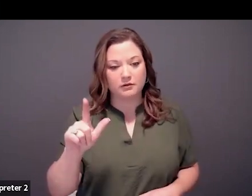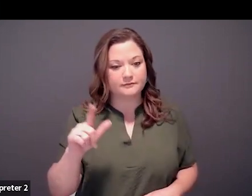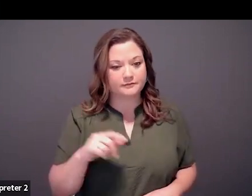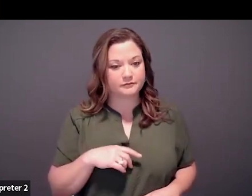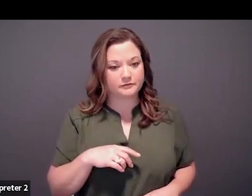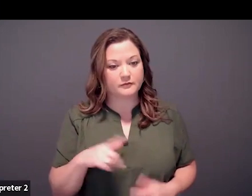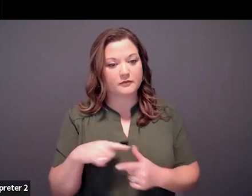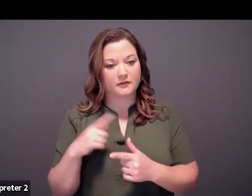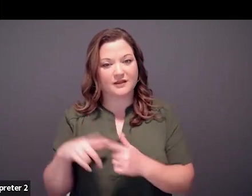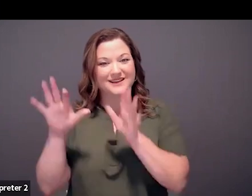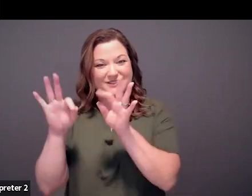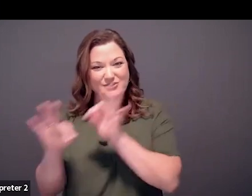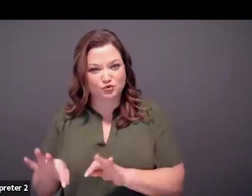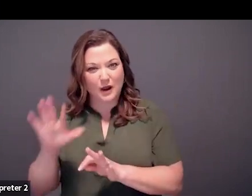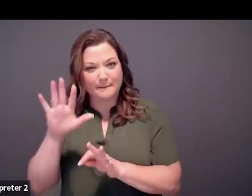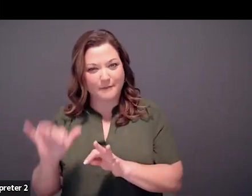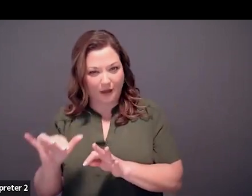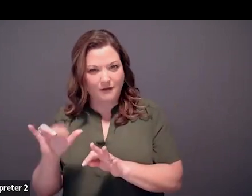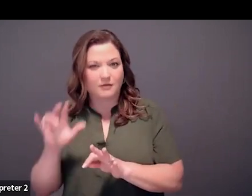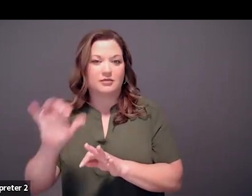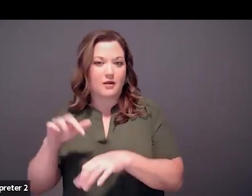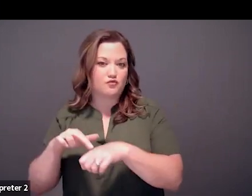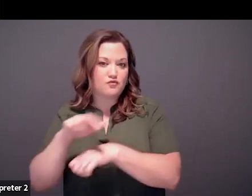described by and that references the paragraph.